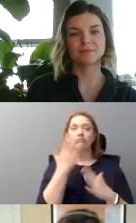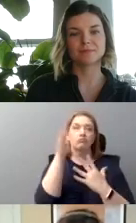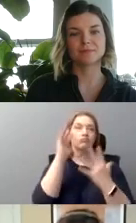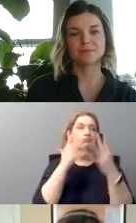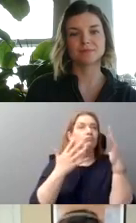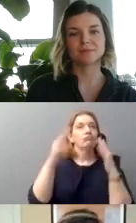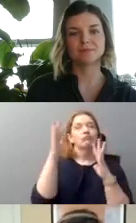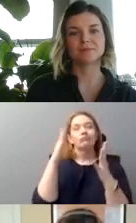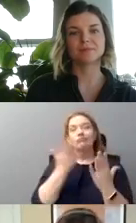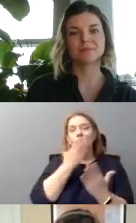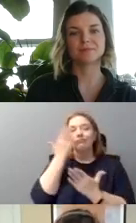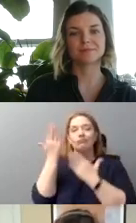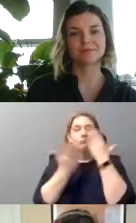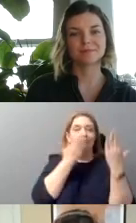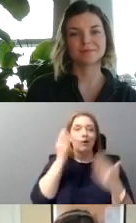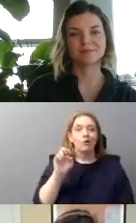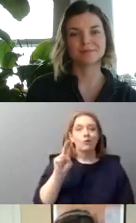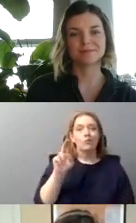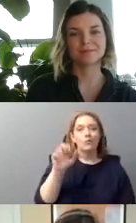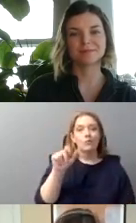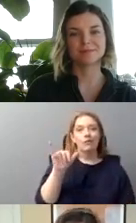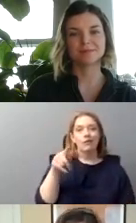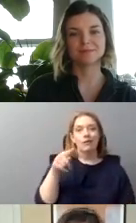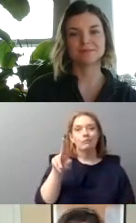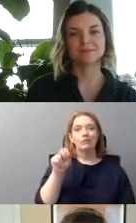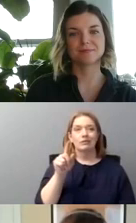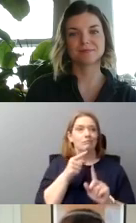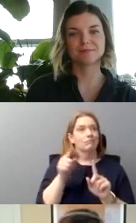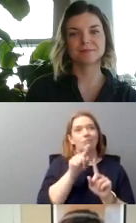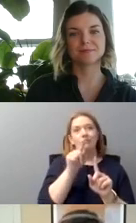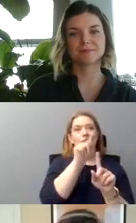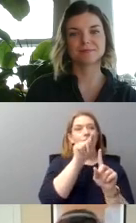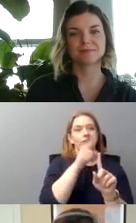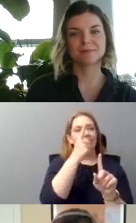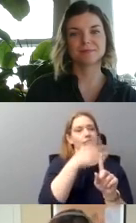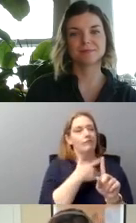eucalyptus, to another wonderful arts institution and one of my favorite haunts, The Palace of